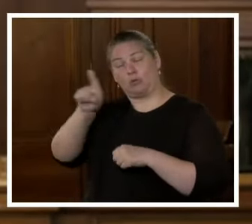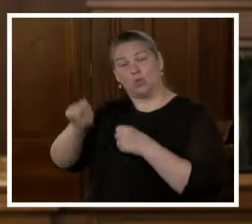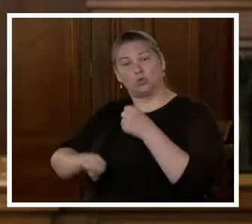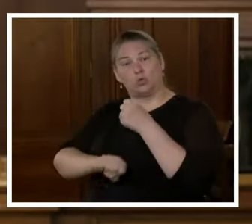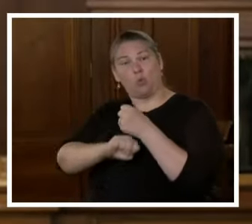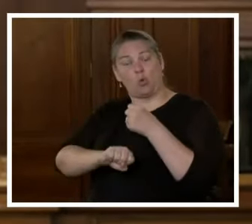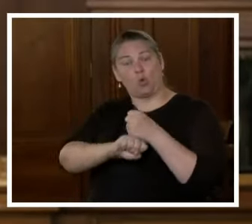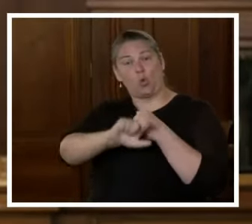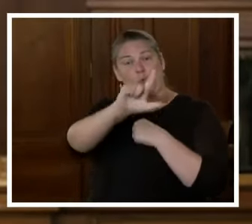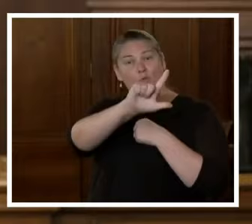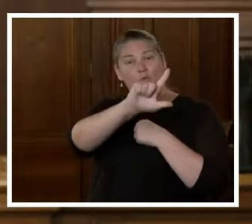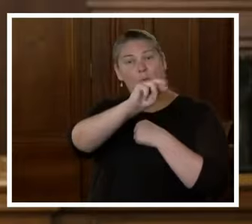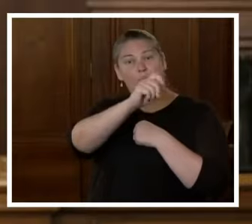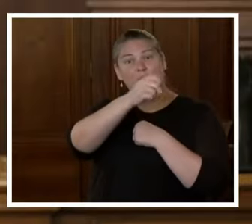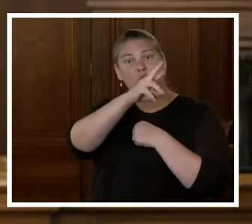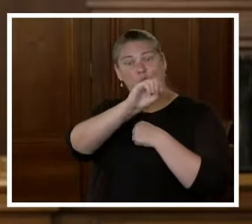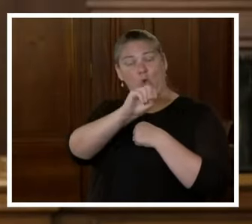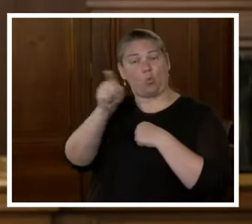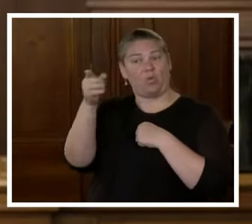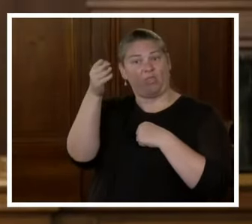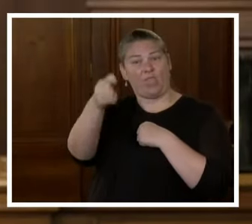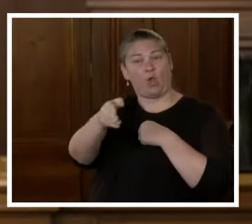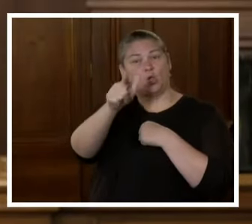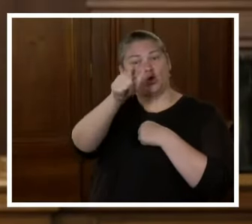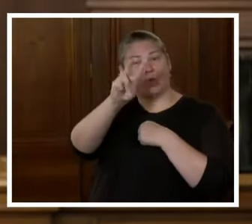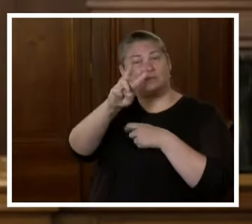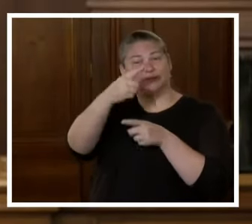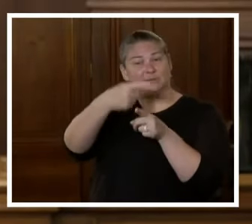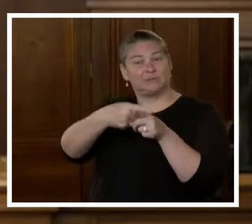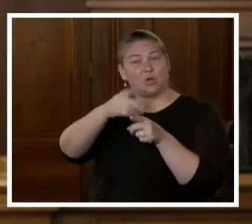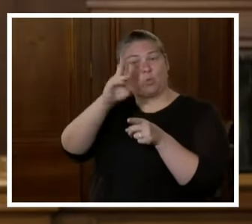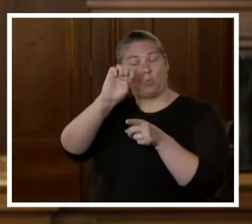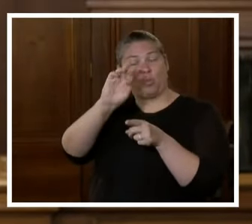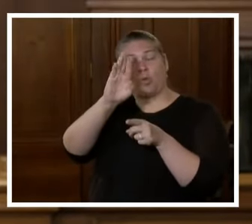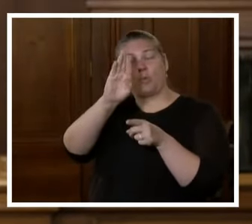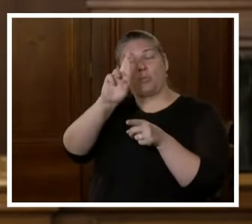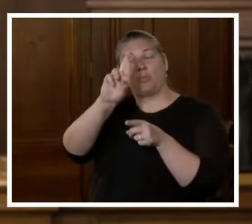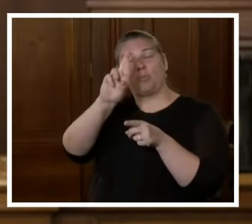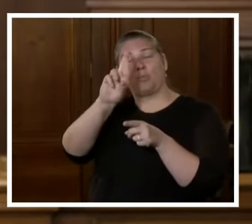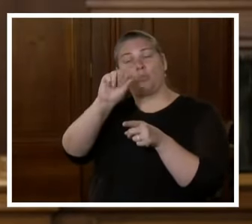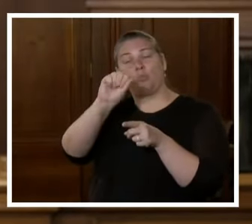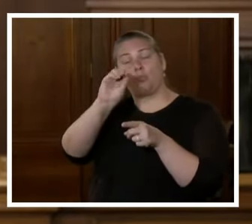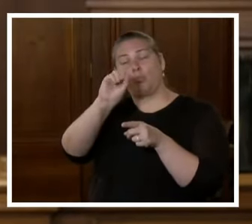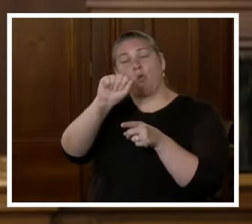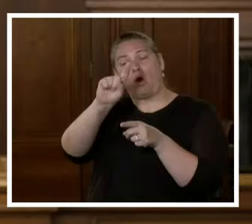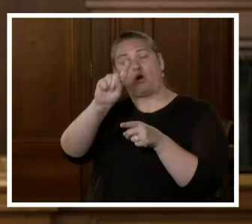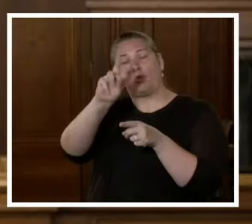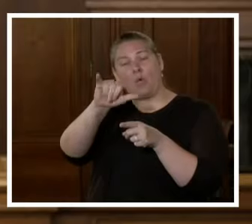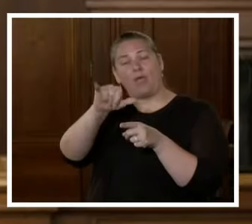BECAUSE WE HAVE CLEARLY